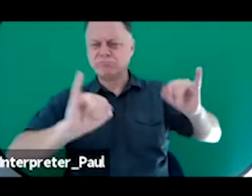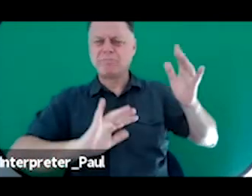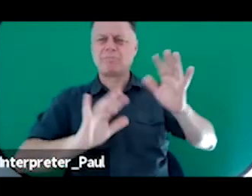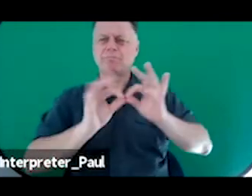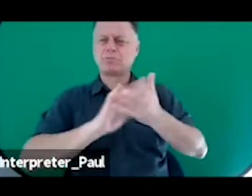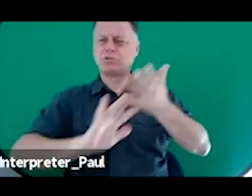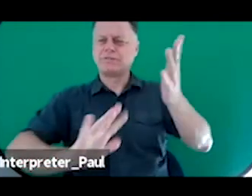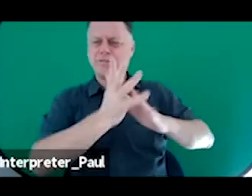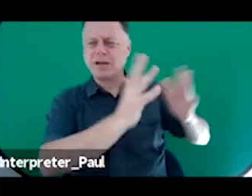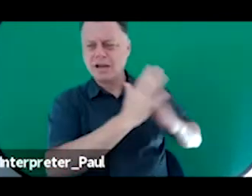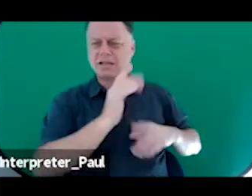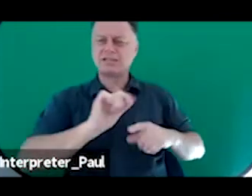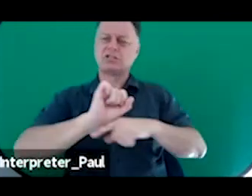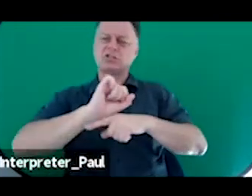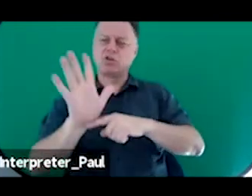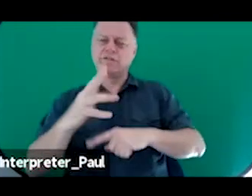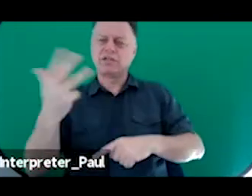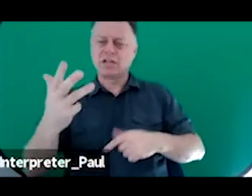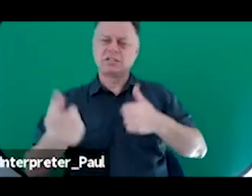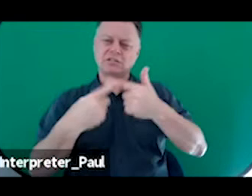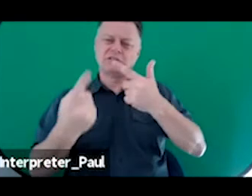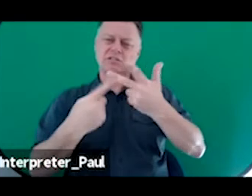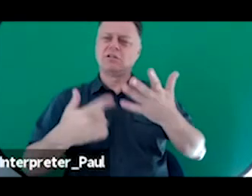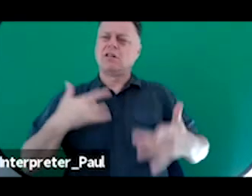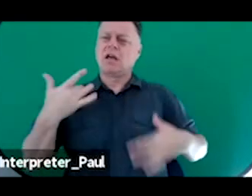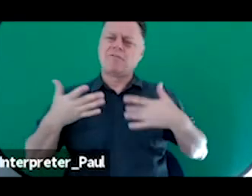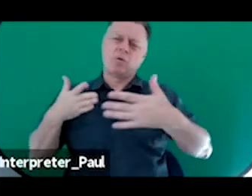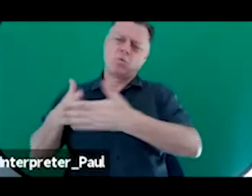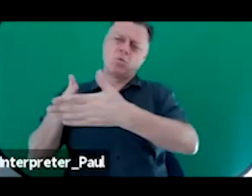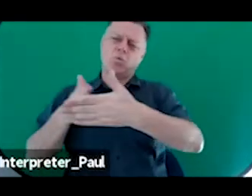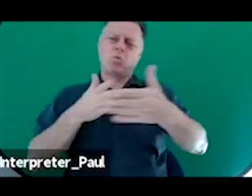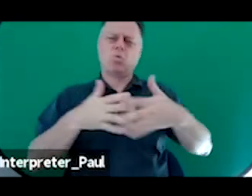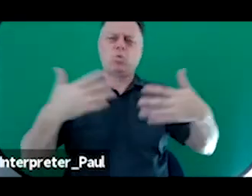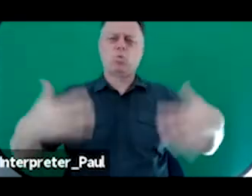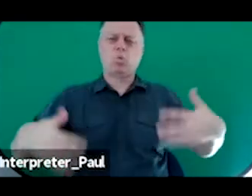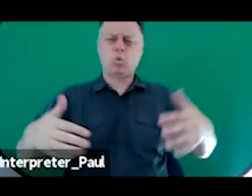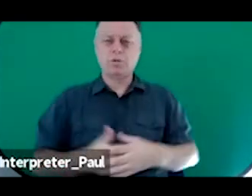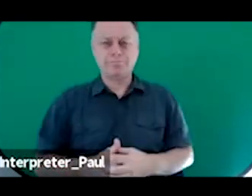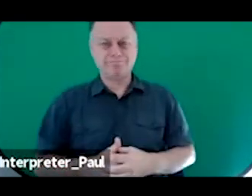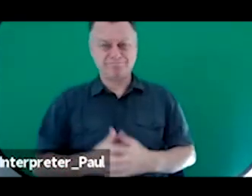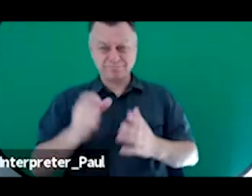and all different kinds of barriers, one of the things that as disability service professionals